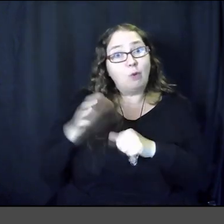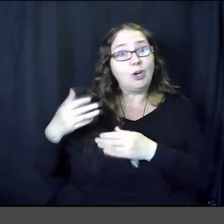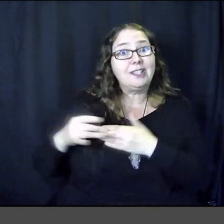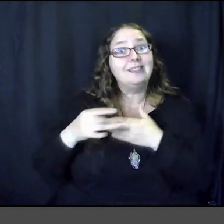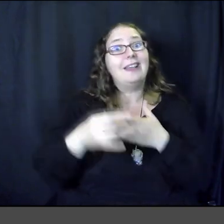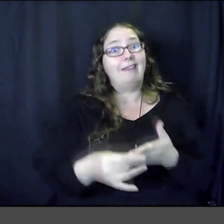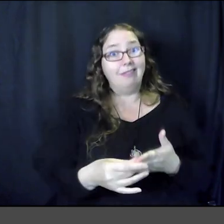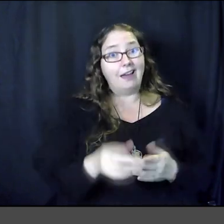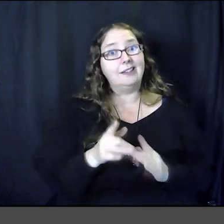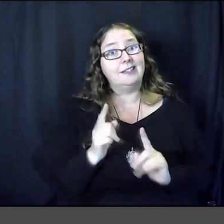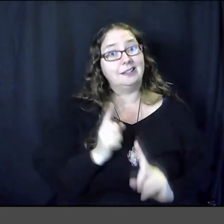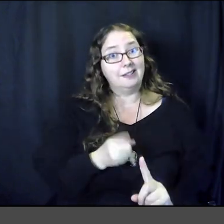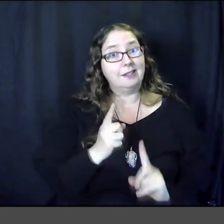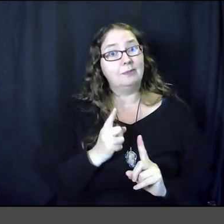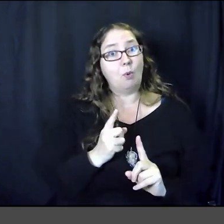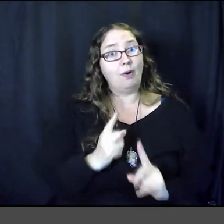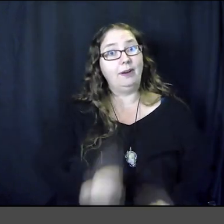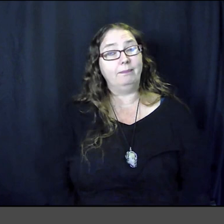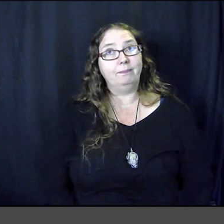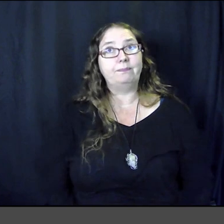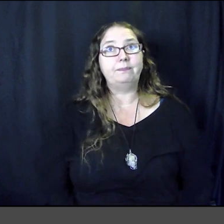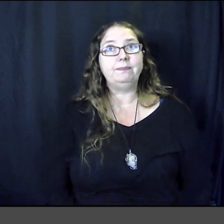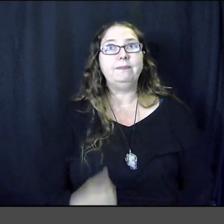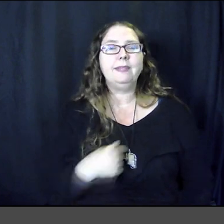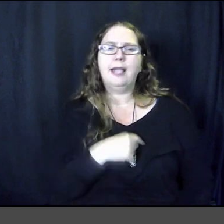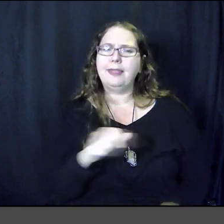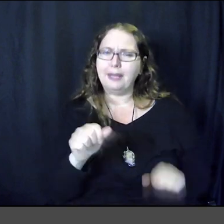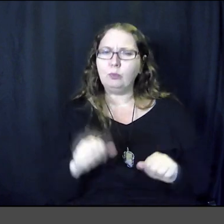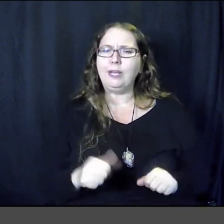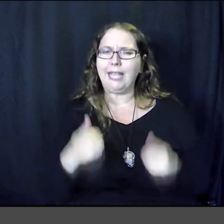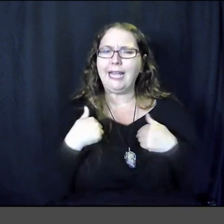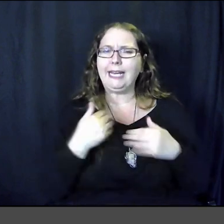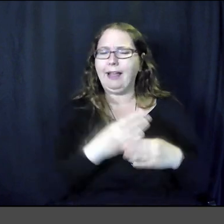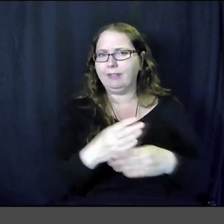SO WE CAN HAVE THIS COMMON SHARED HISTORY, THIS COMMON SHARED LANGUAGE,